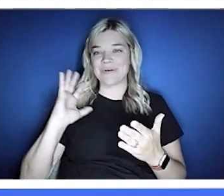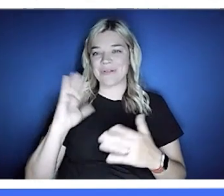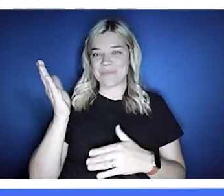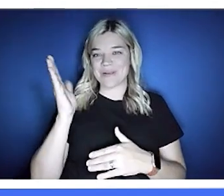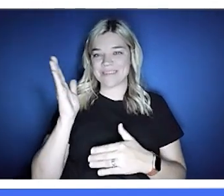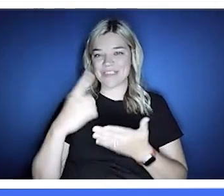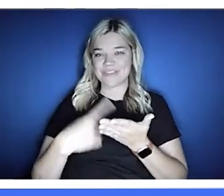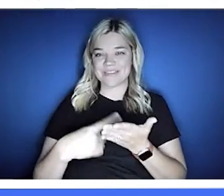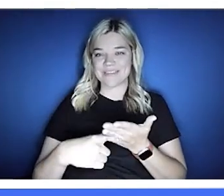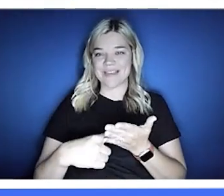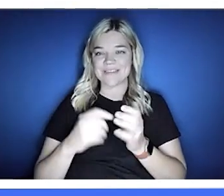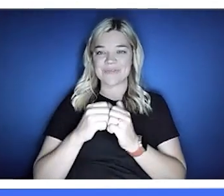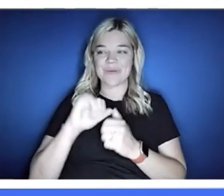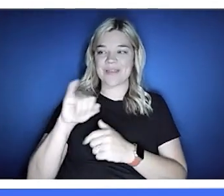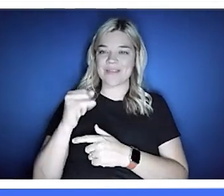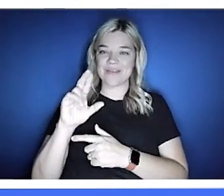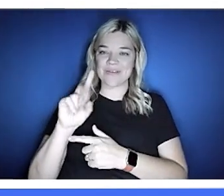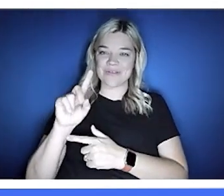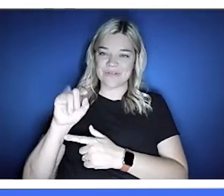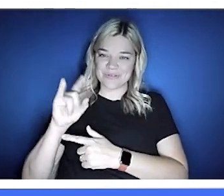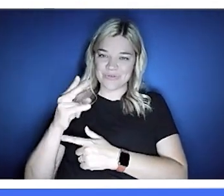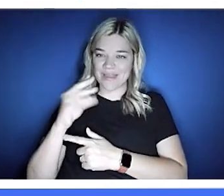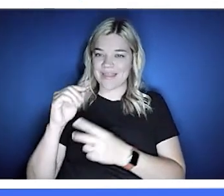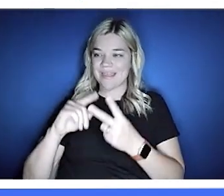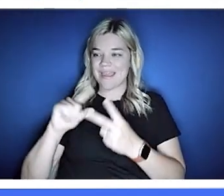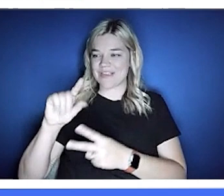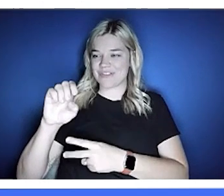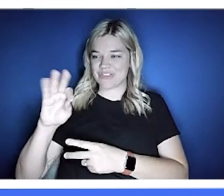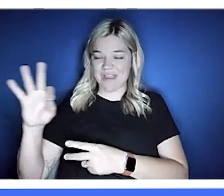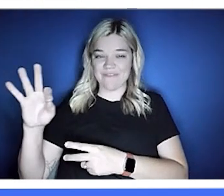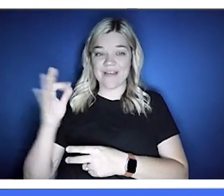with Judith and Jeff. Because sometimes for pedagogical reasons,